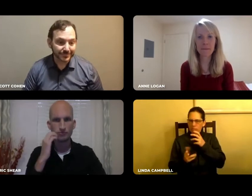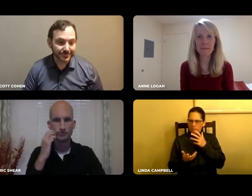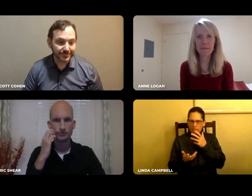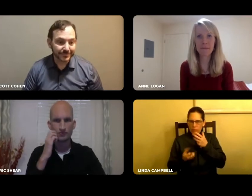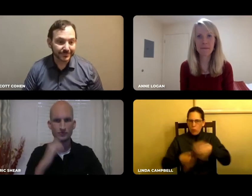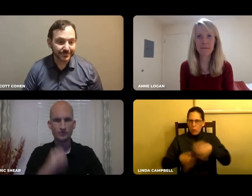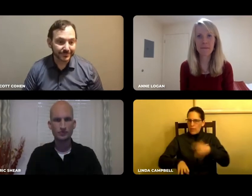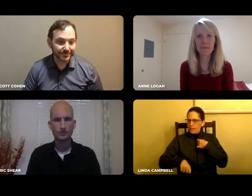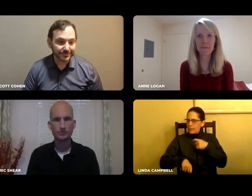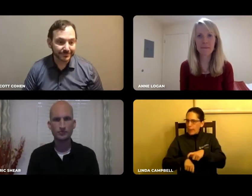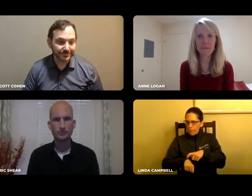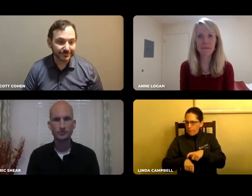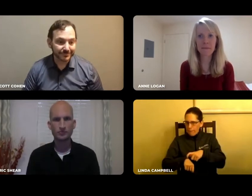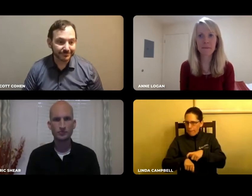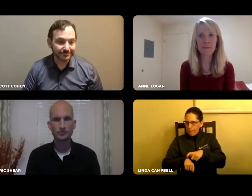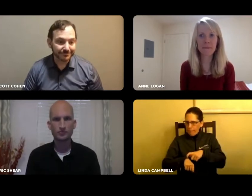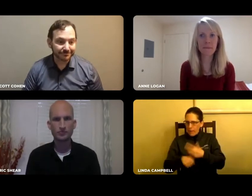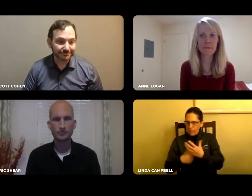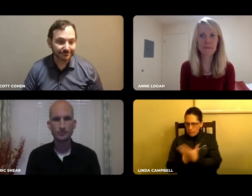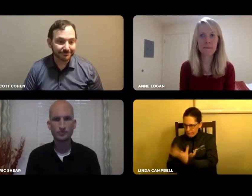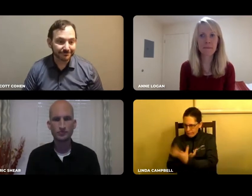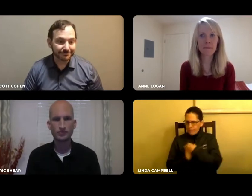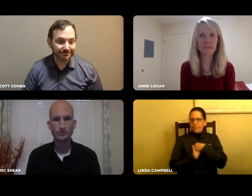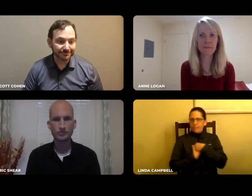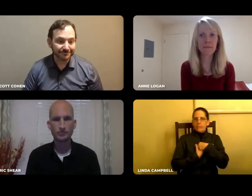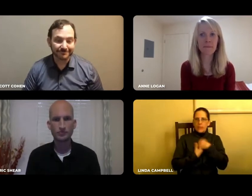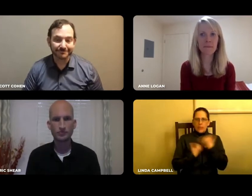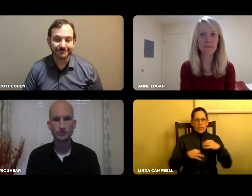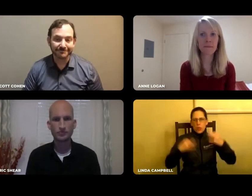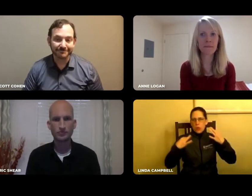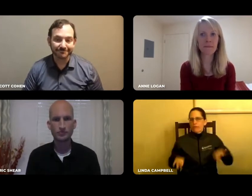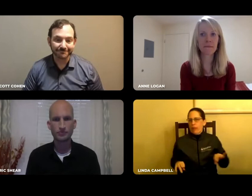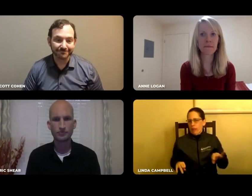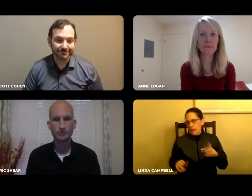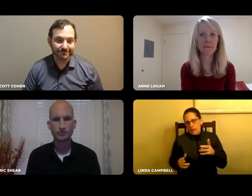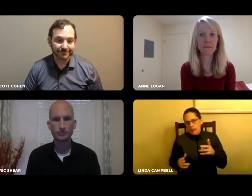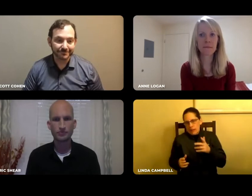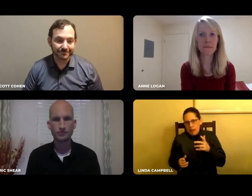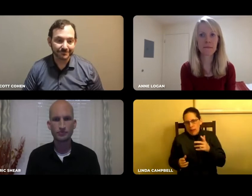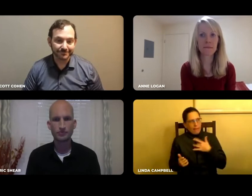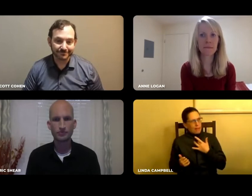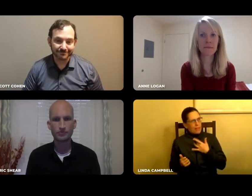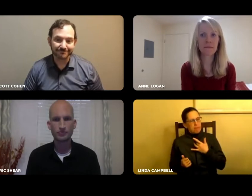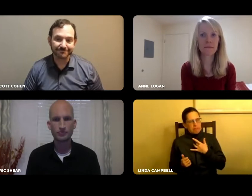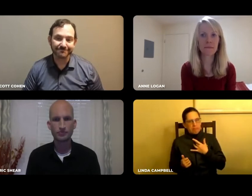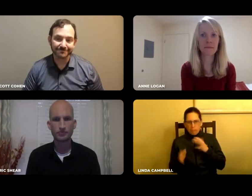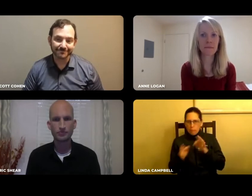and solving problems. So I don't feel the civil engineering classes were a waste of time.